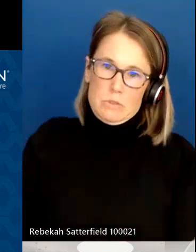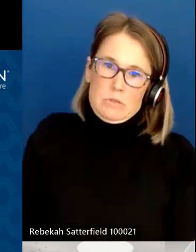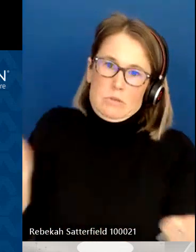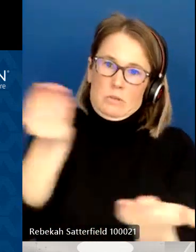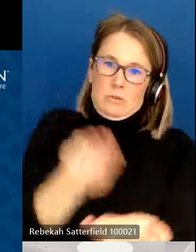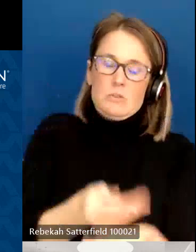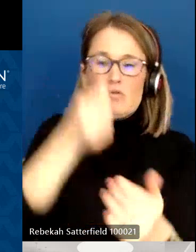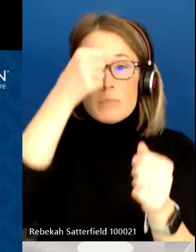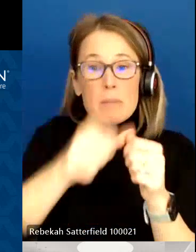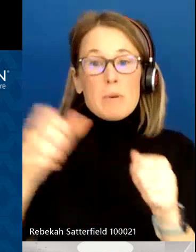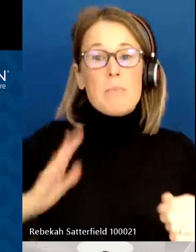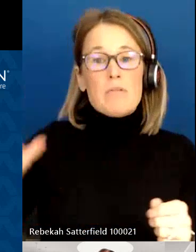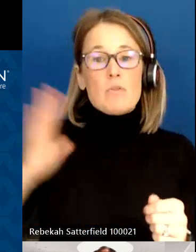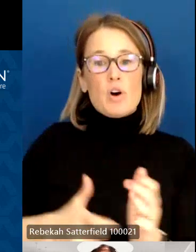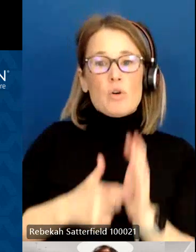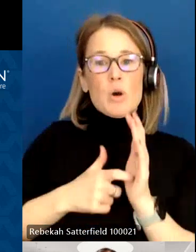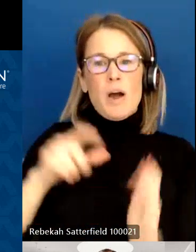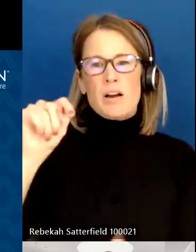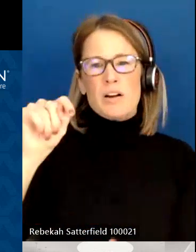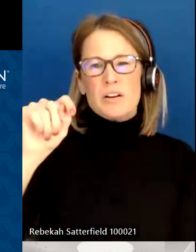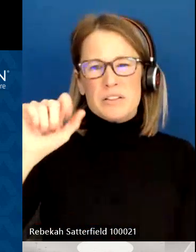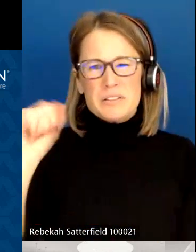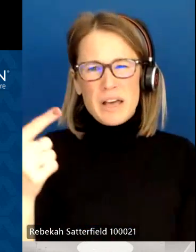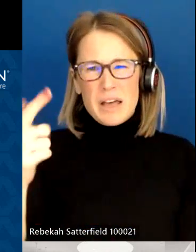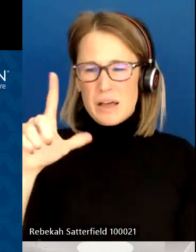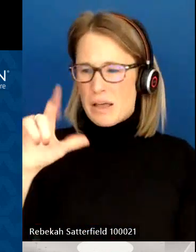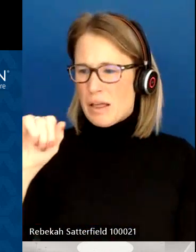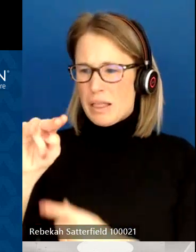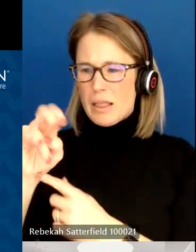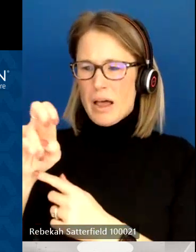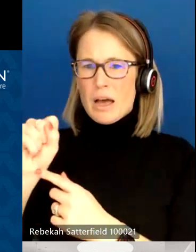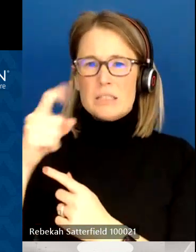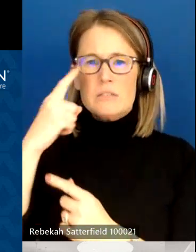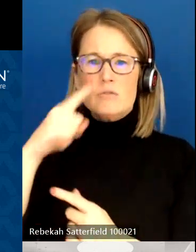taglines they're no longer called taglines on substantial Communications and everyone was